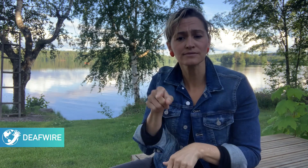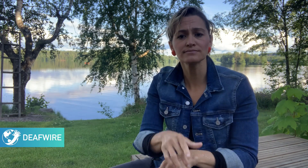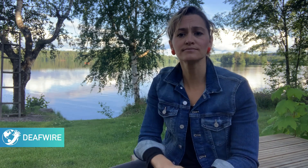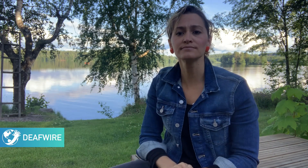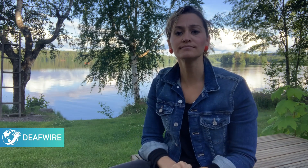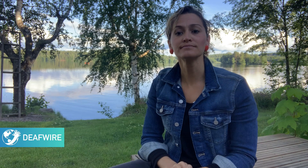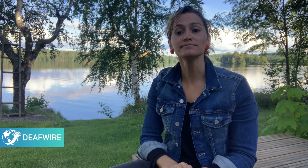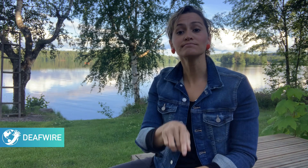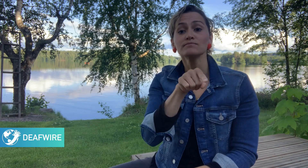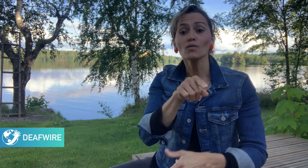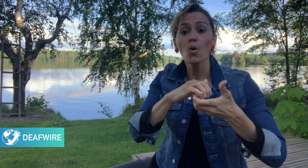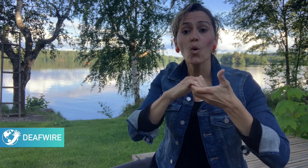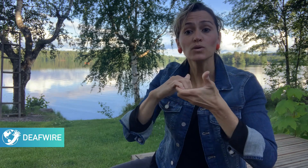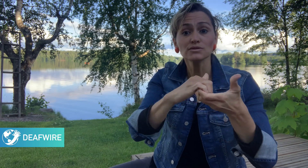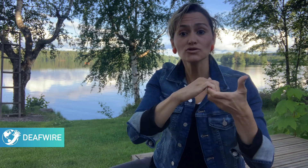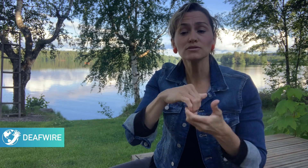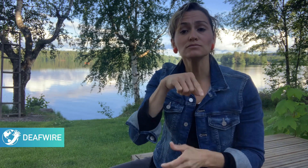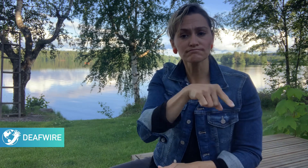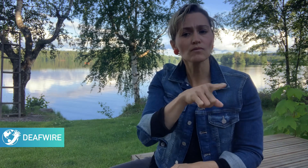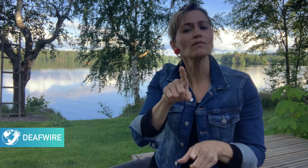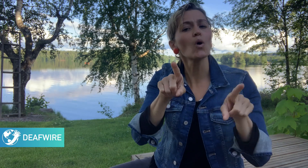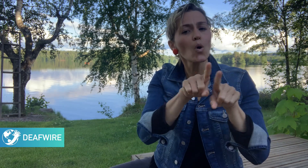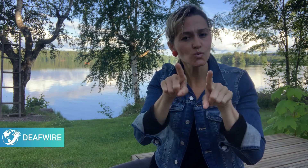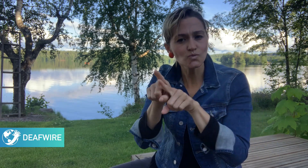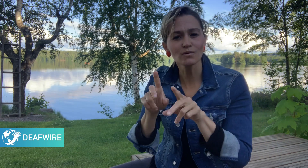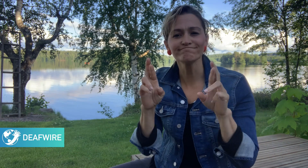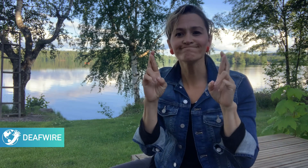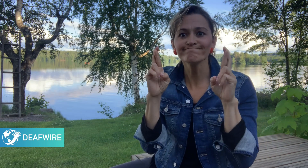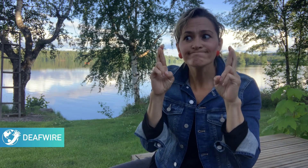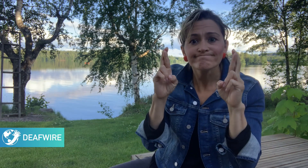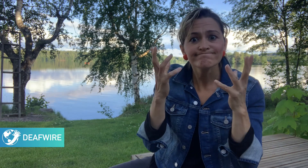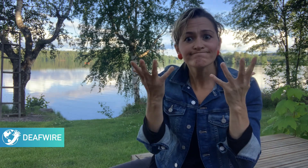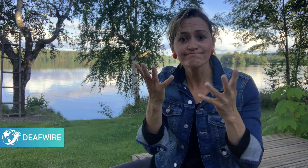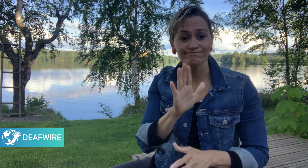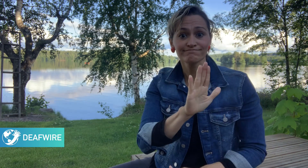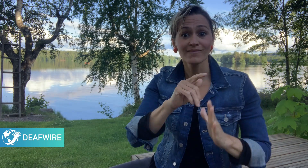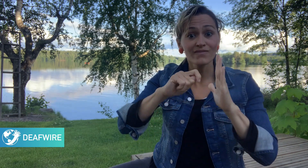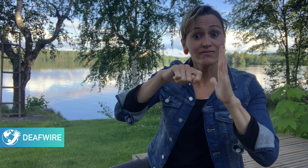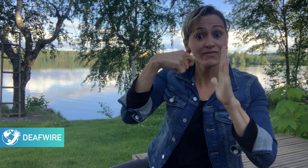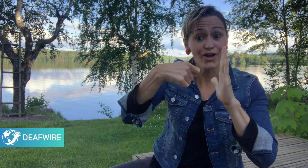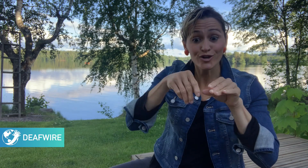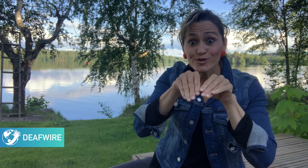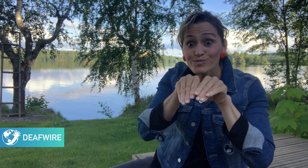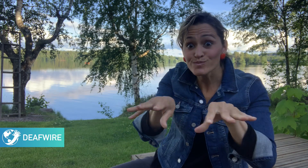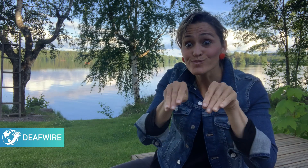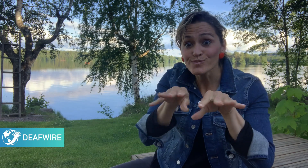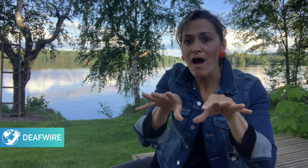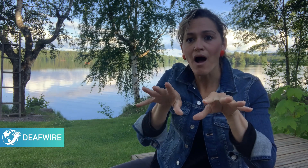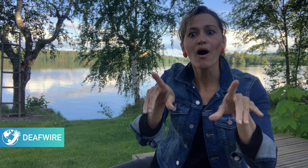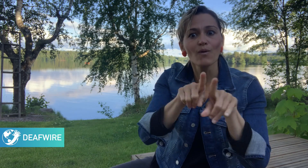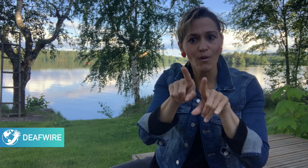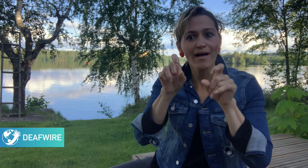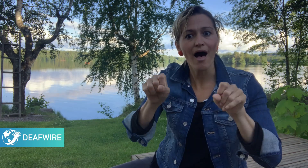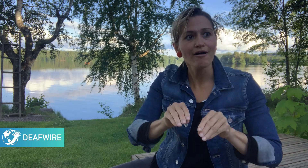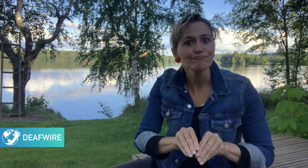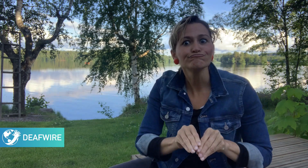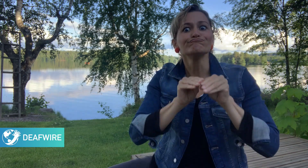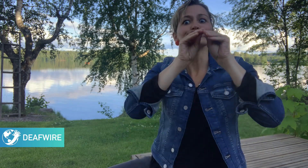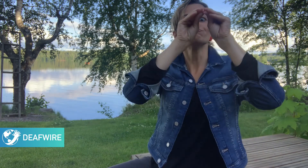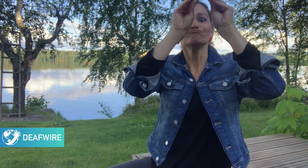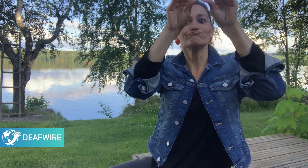the videos will reach a wider audience and become a source